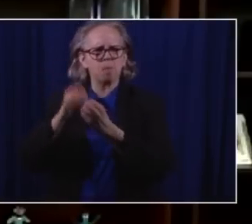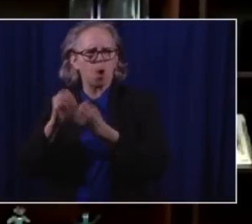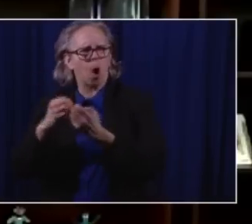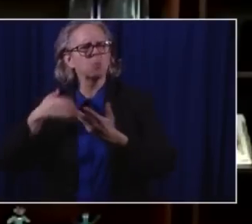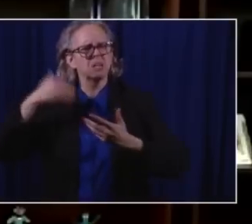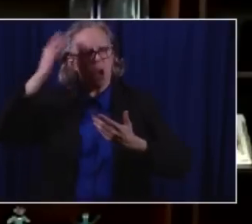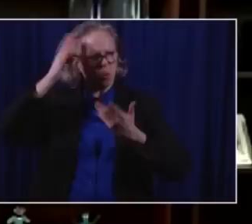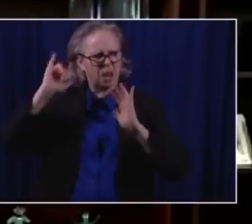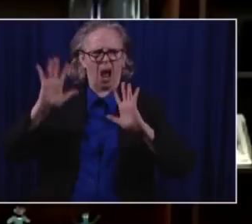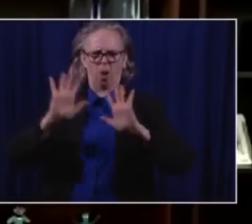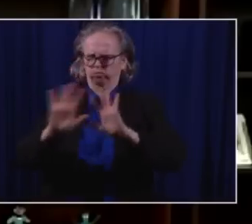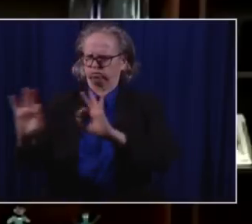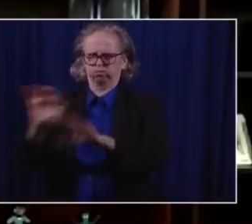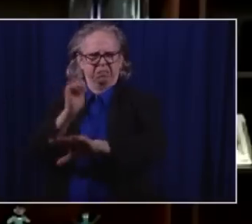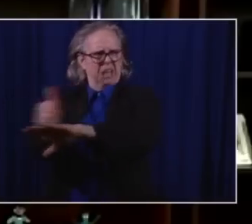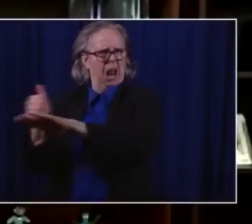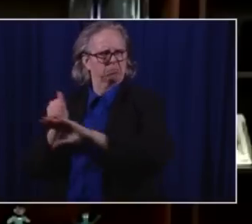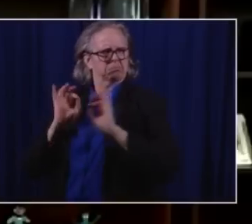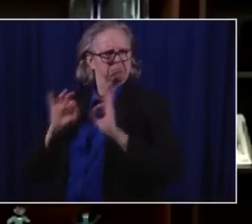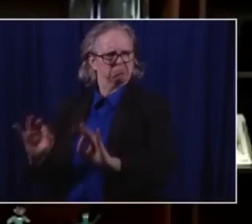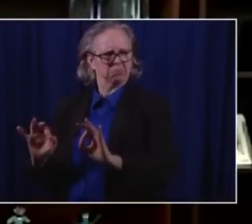that regard. We are date of